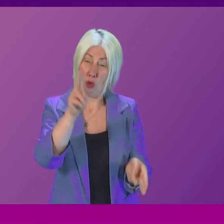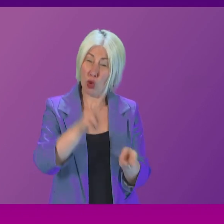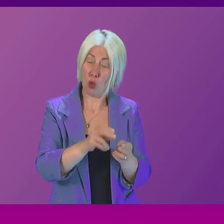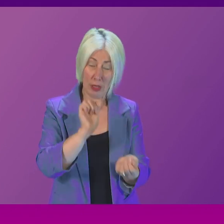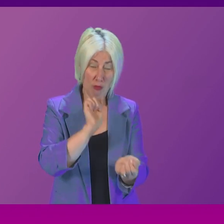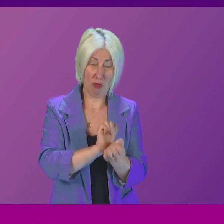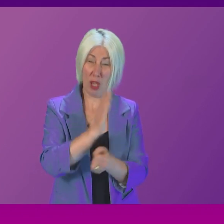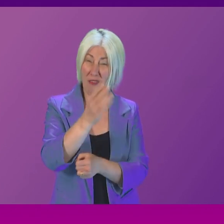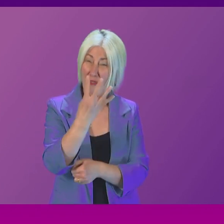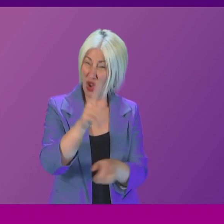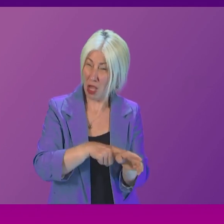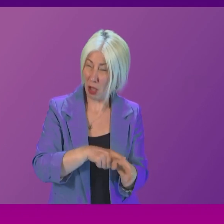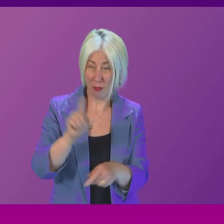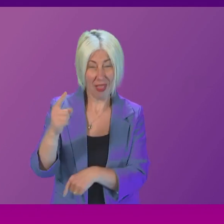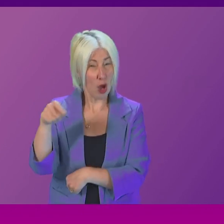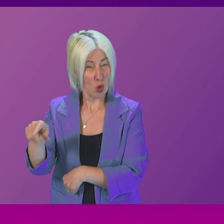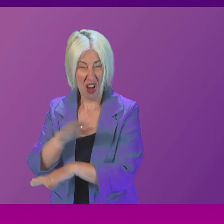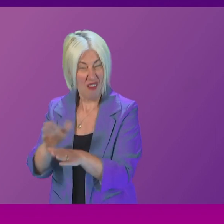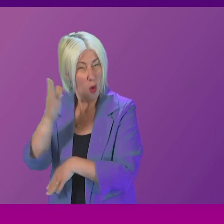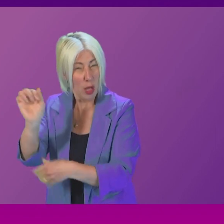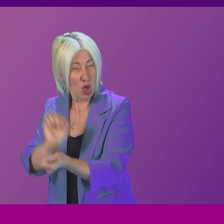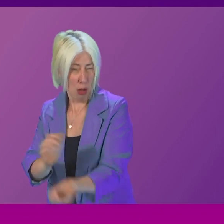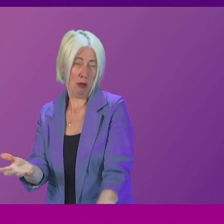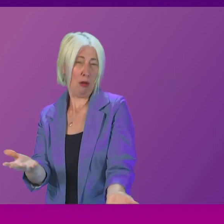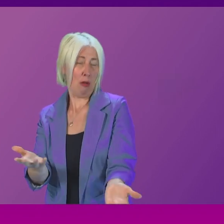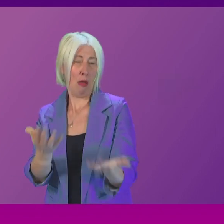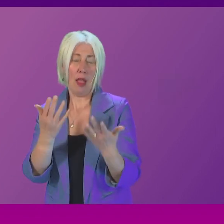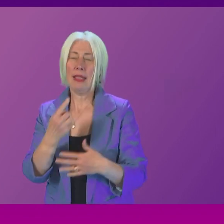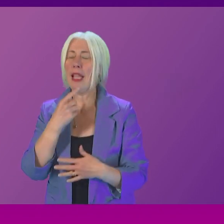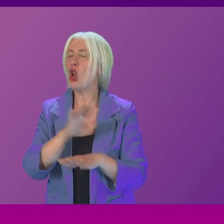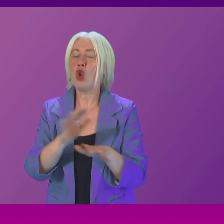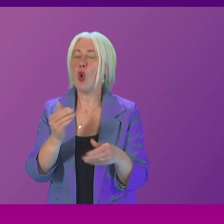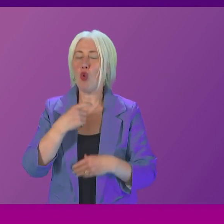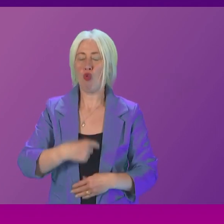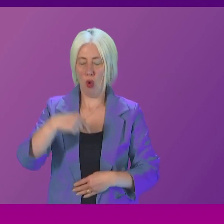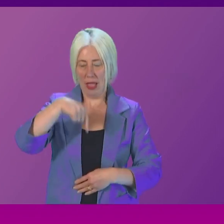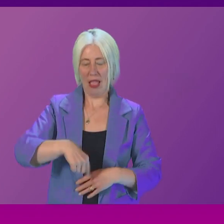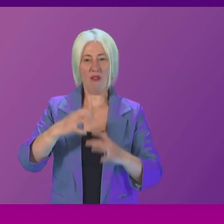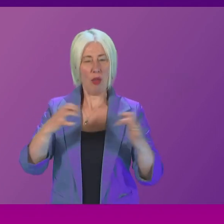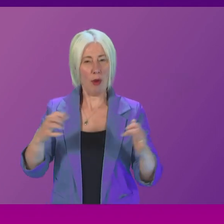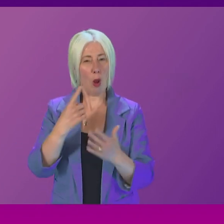Today, the First Minister has confirmed that he sees no role for the Scottish Parliament in such issues and that there is a role only for the Sentencing Council.